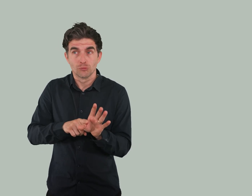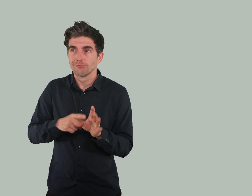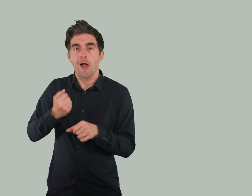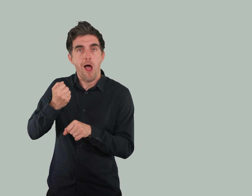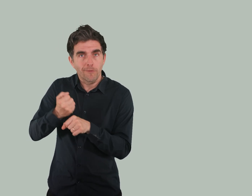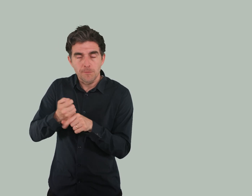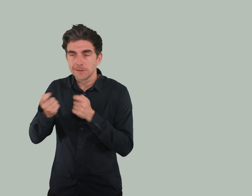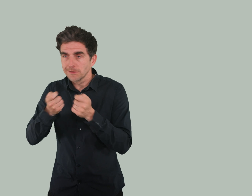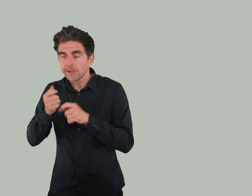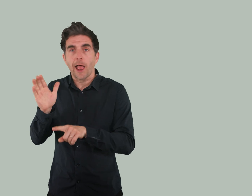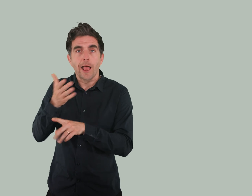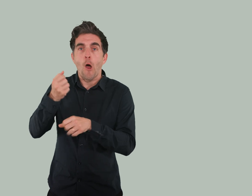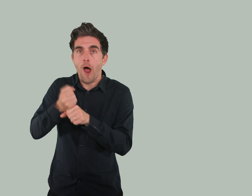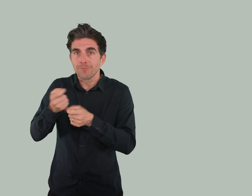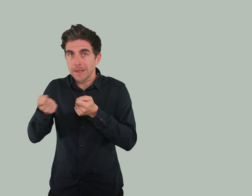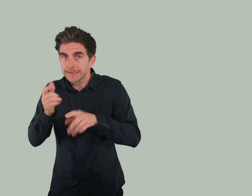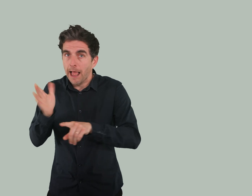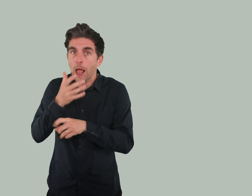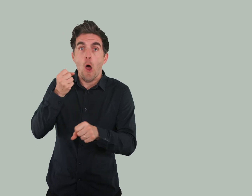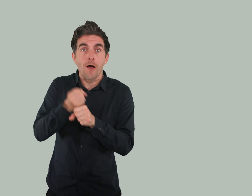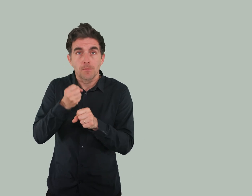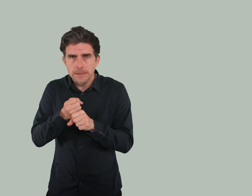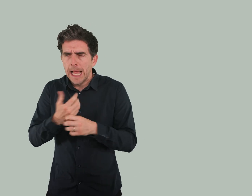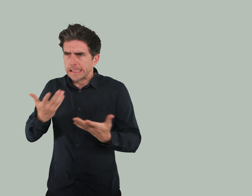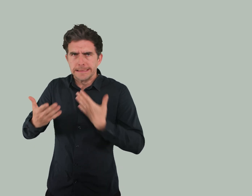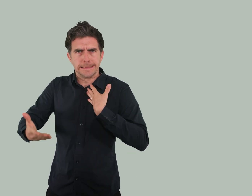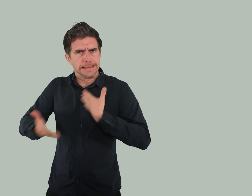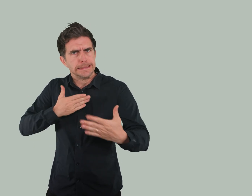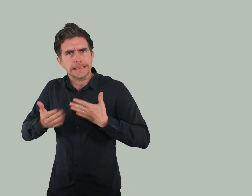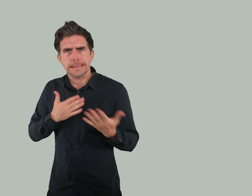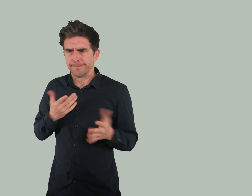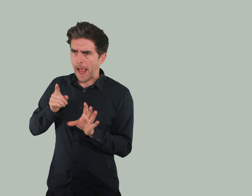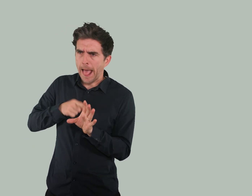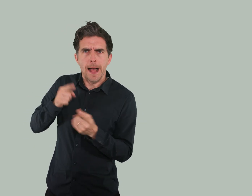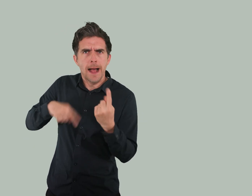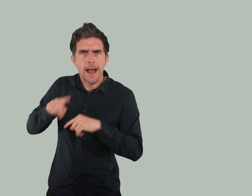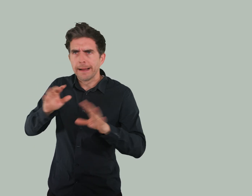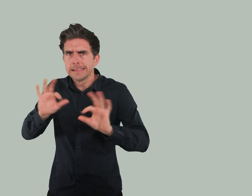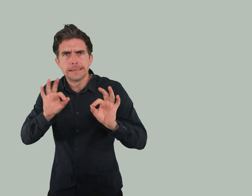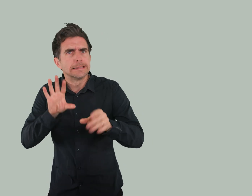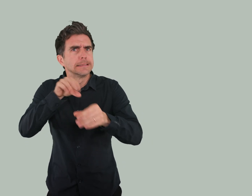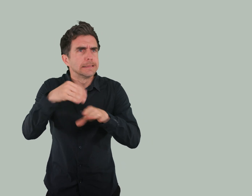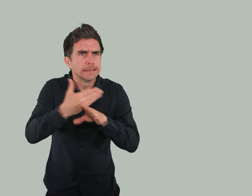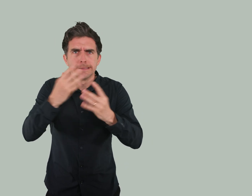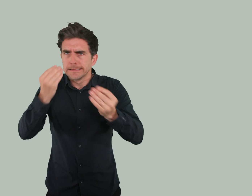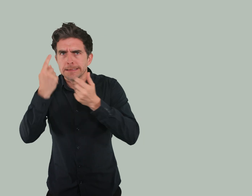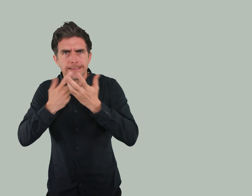successive governments have responded to youth disengagement